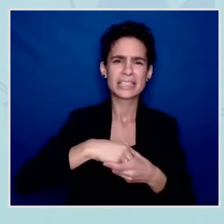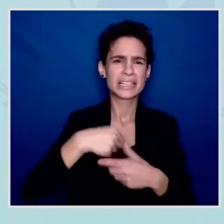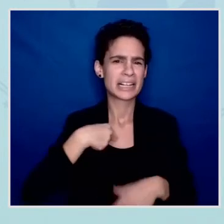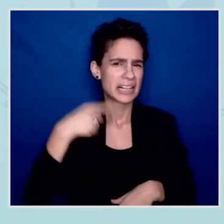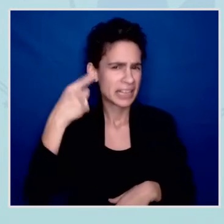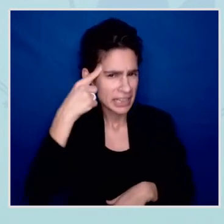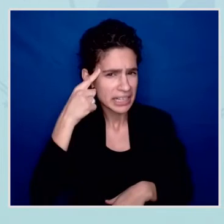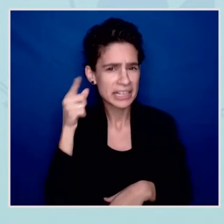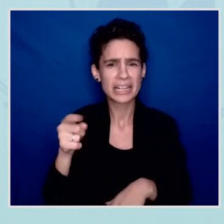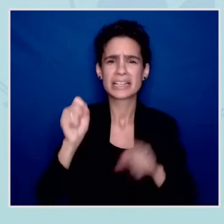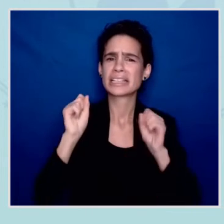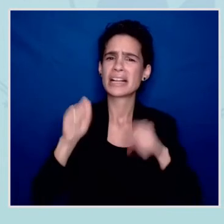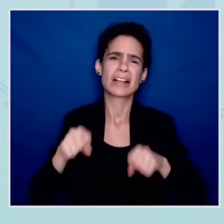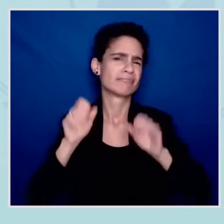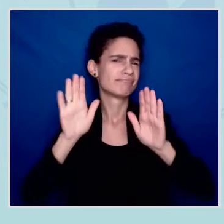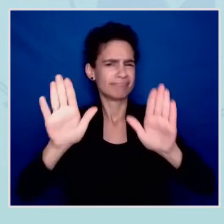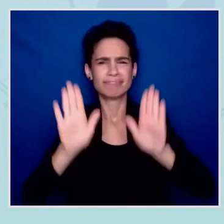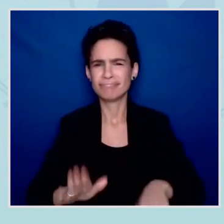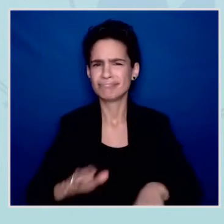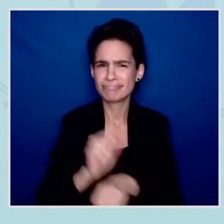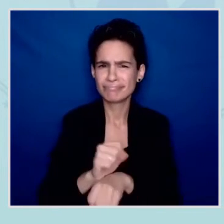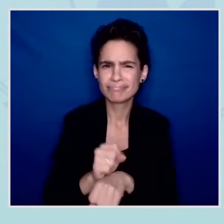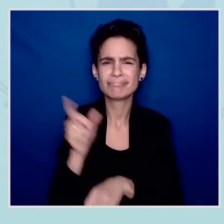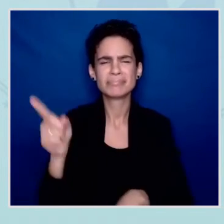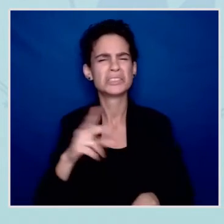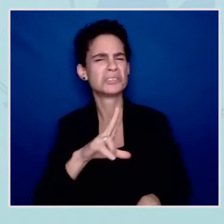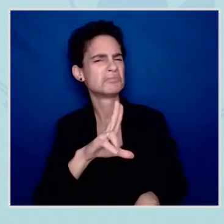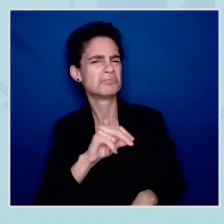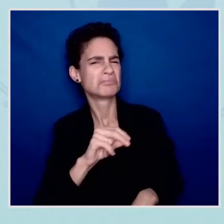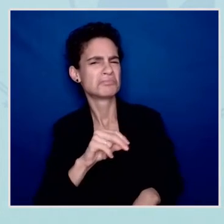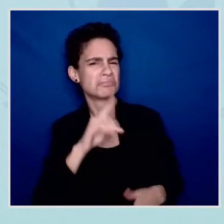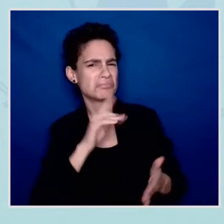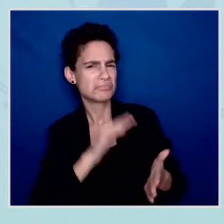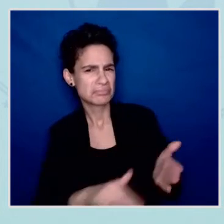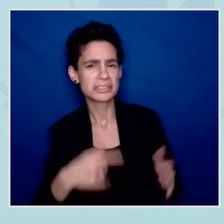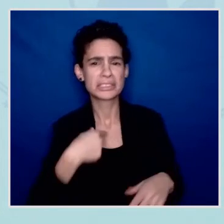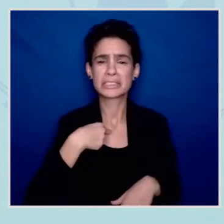NOMINATING MY FRIEND ERNIE SANDERS AT THIS POSITION.